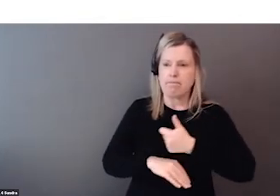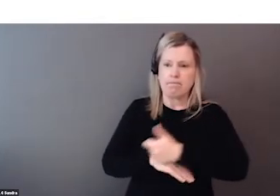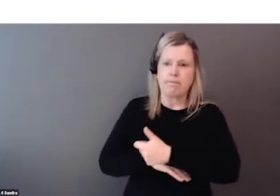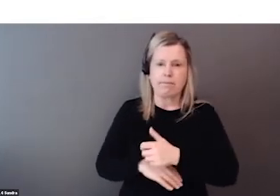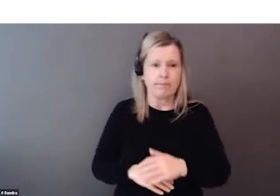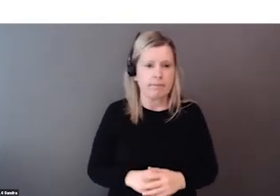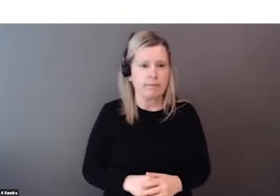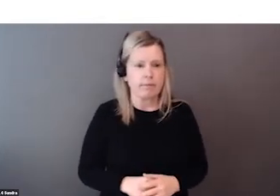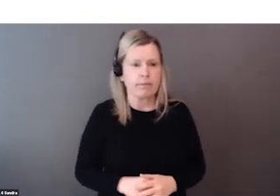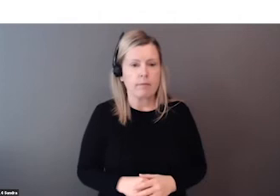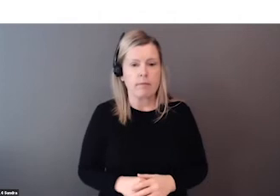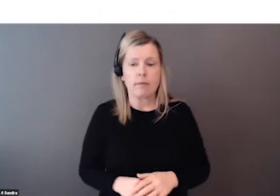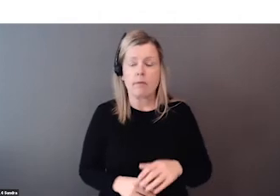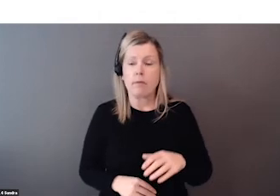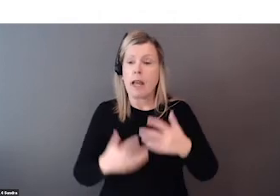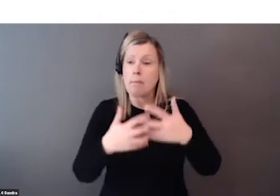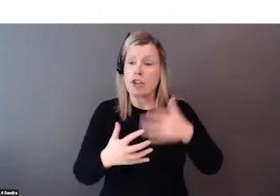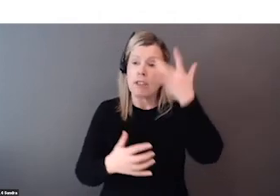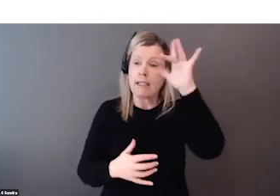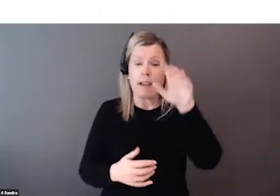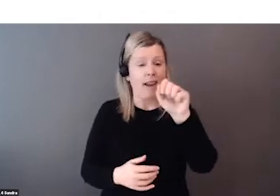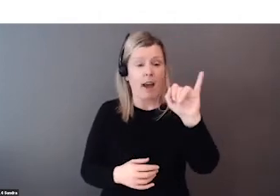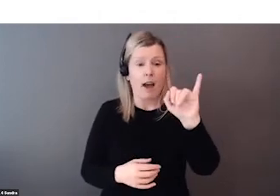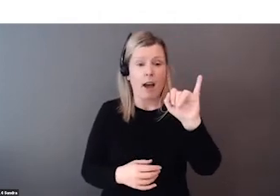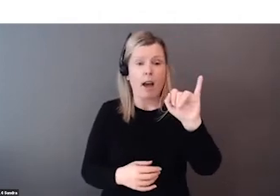Artificial intelligence has been heralded as a way to address this.